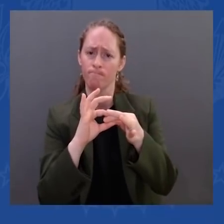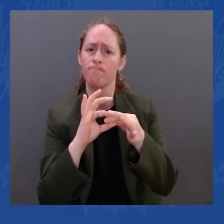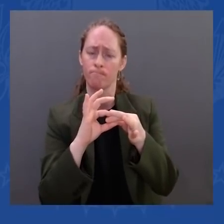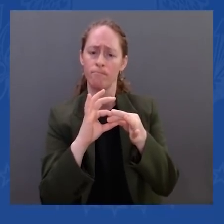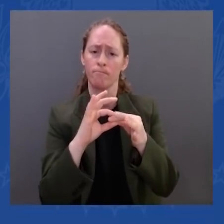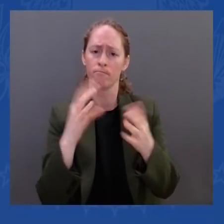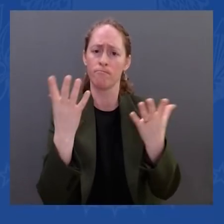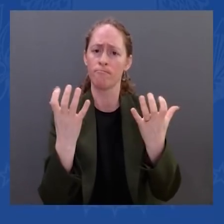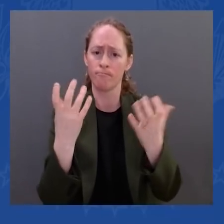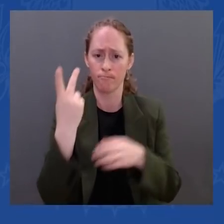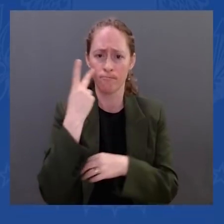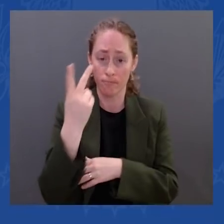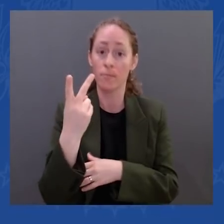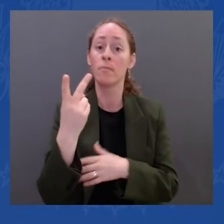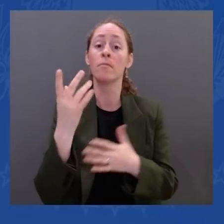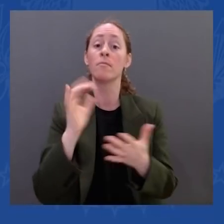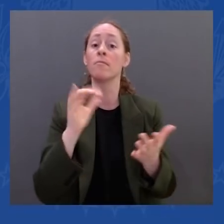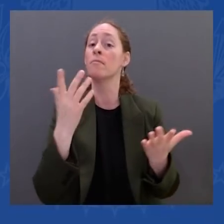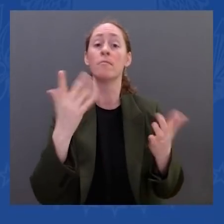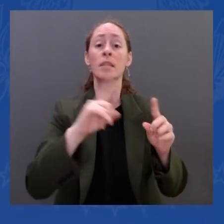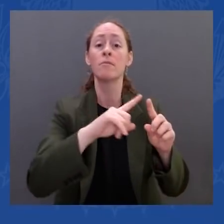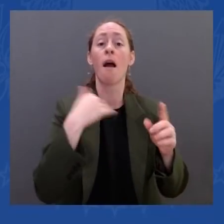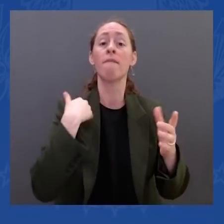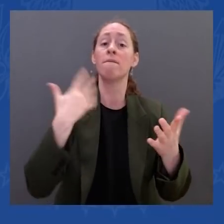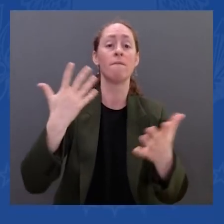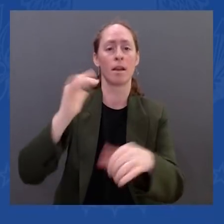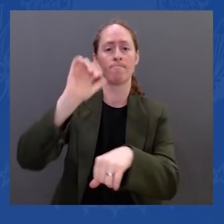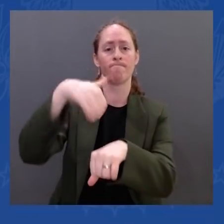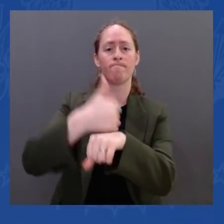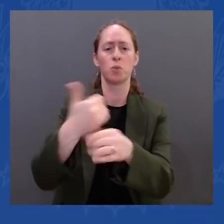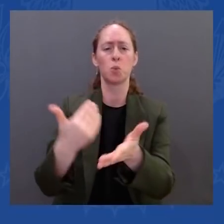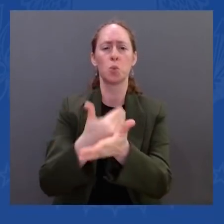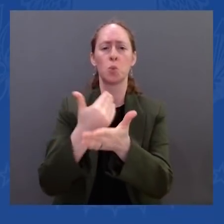the so-called economic 2+2, coming July.